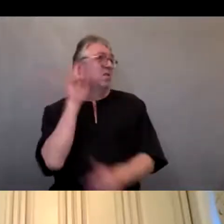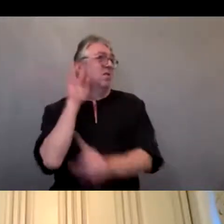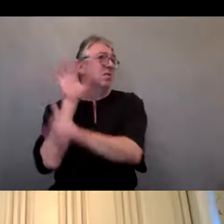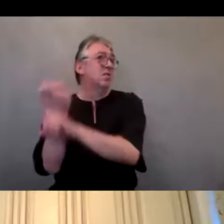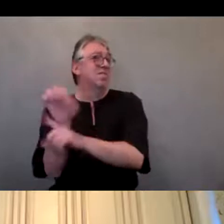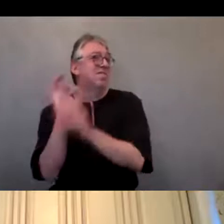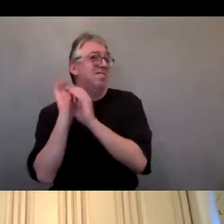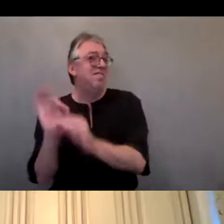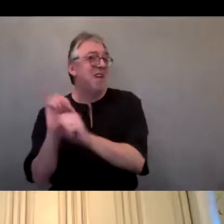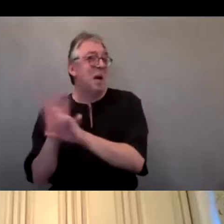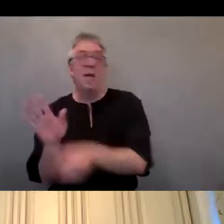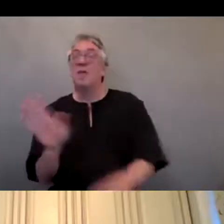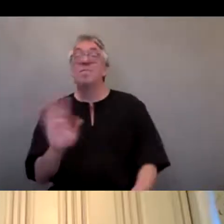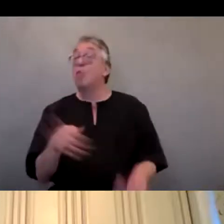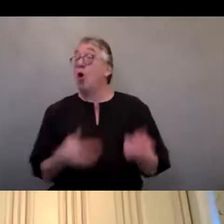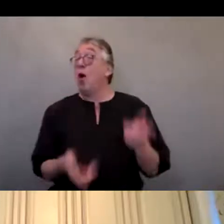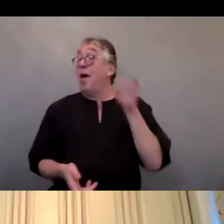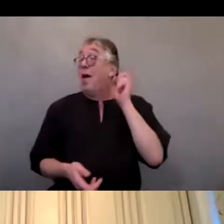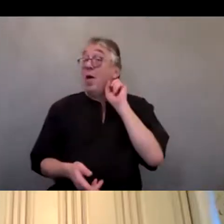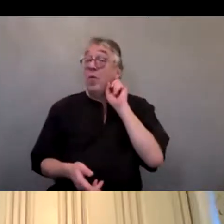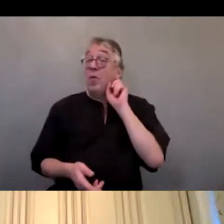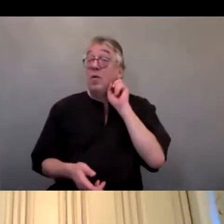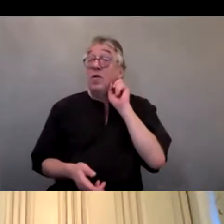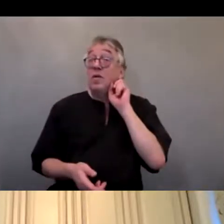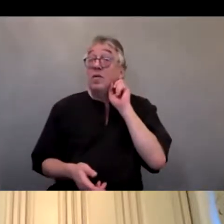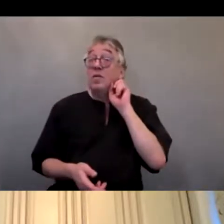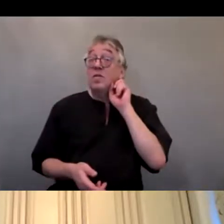love the sound I hear. I still don't hear words crisp